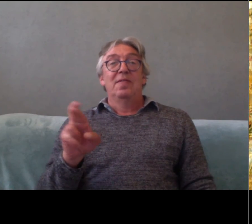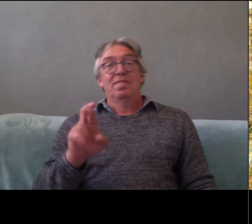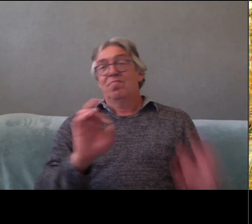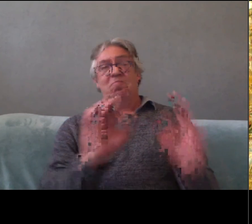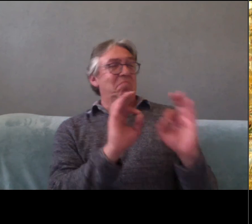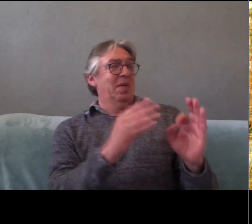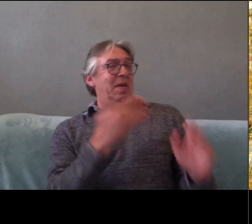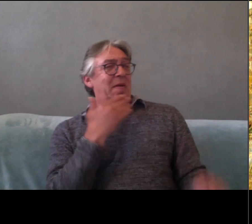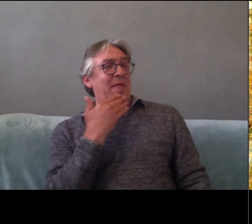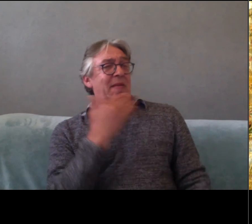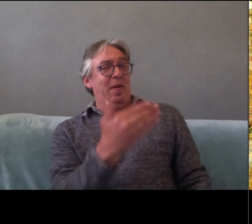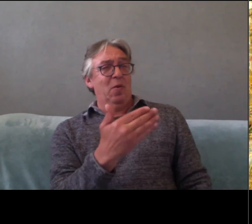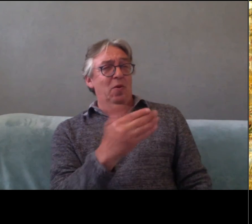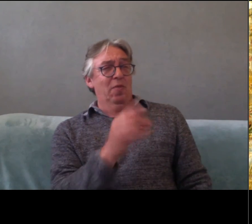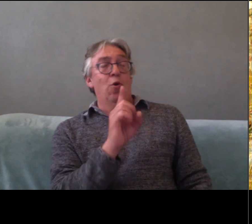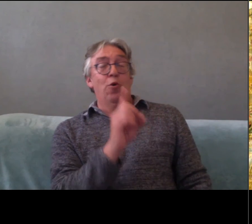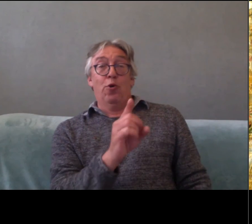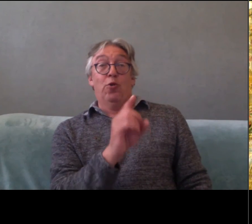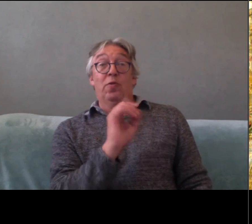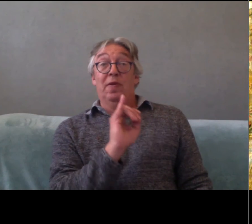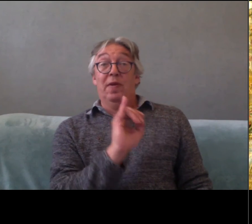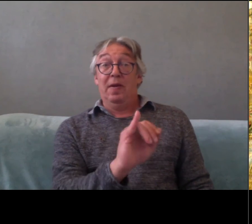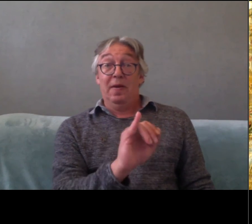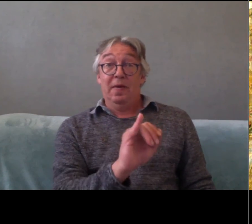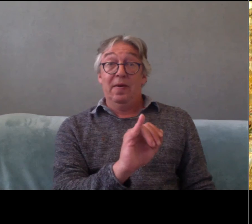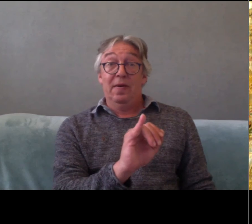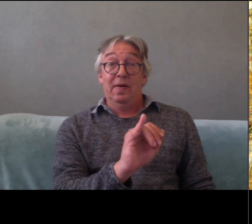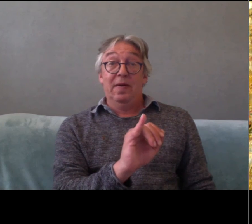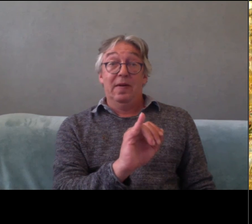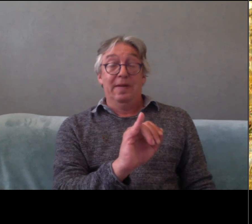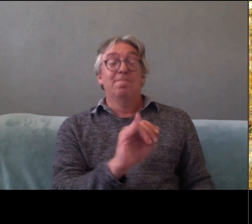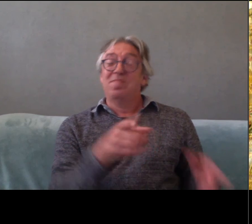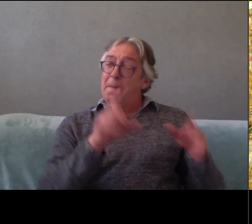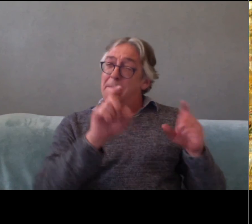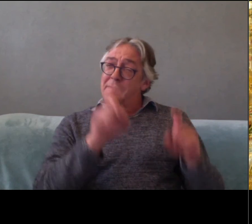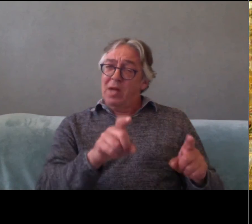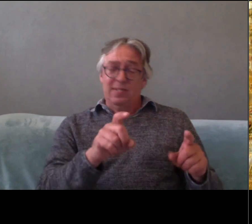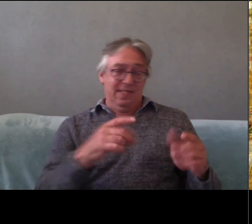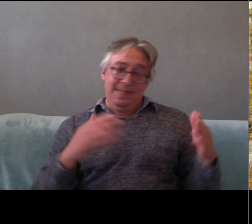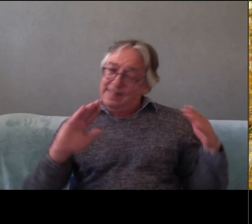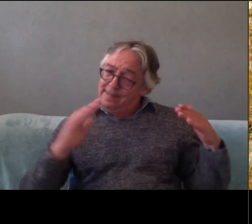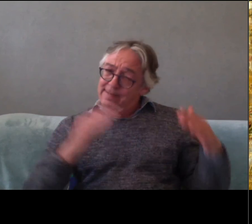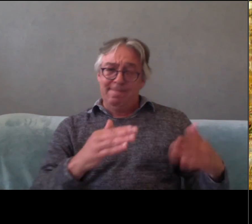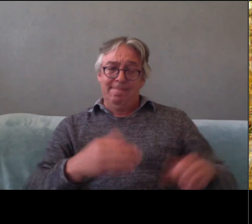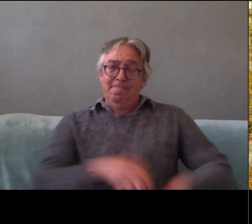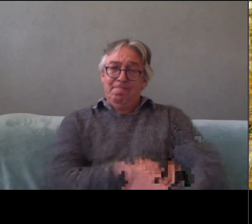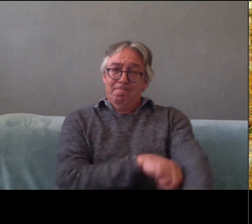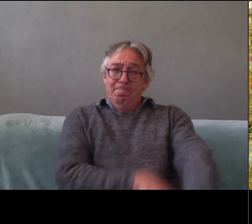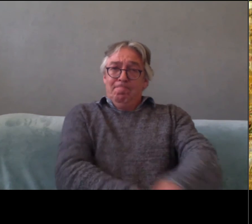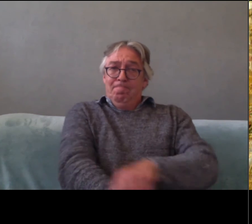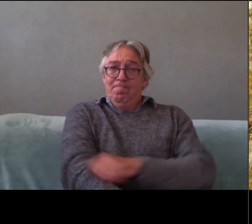DI requires to make sure it isn't supported in many different ways for the funds.